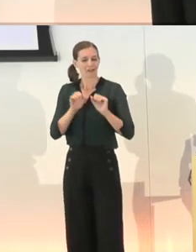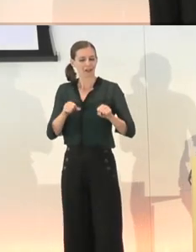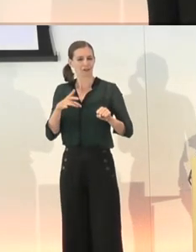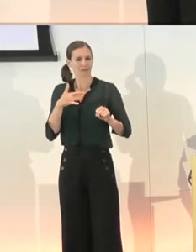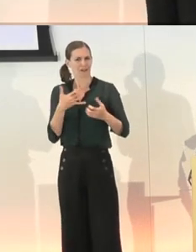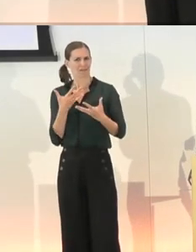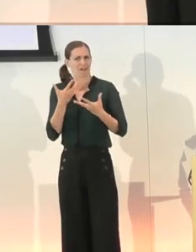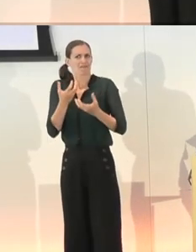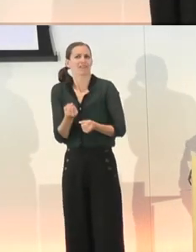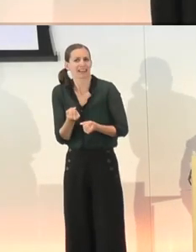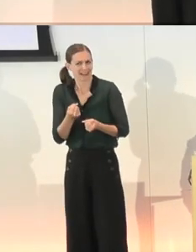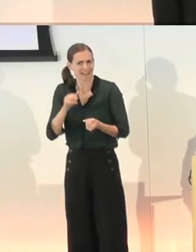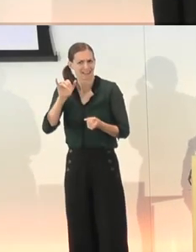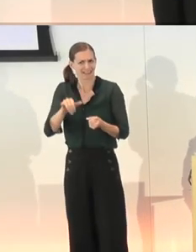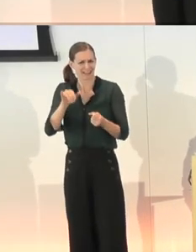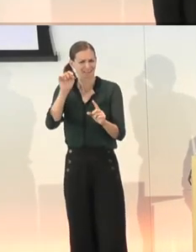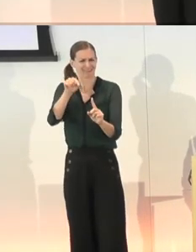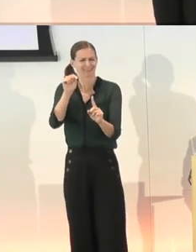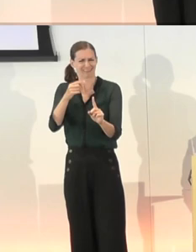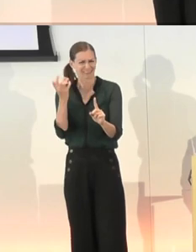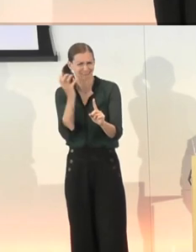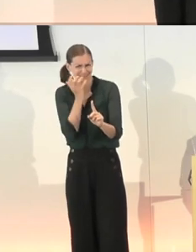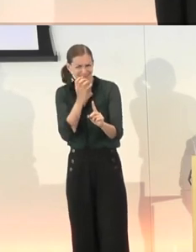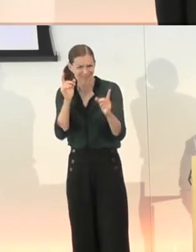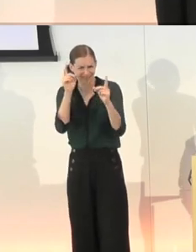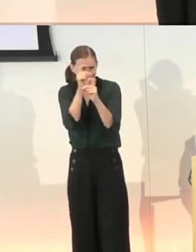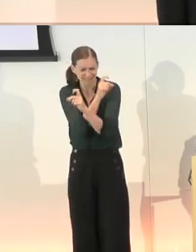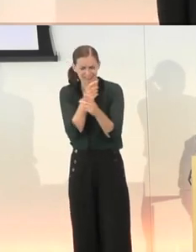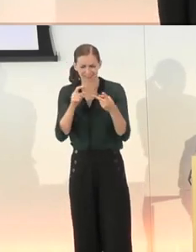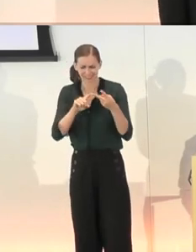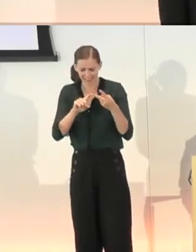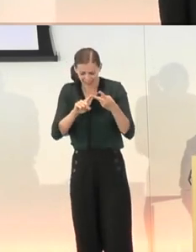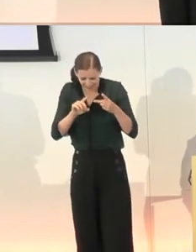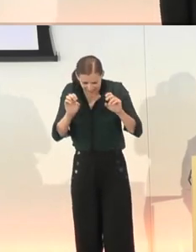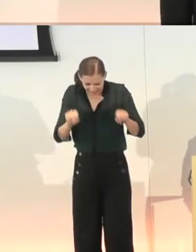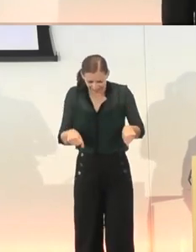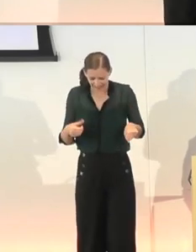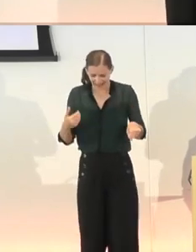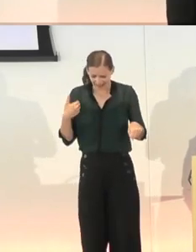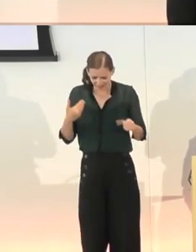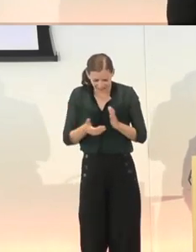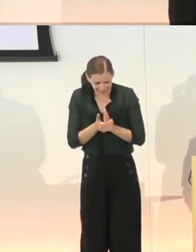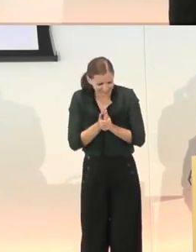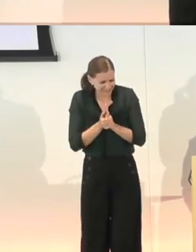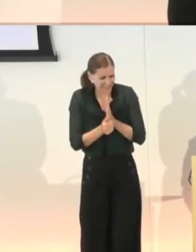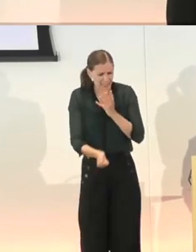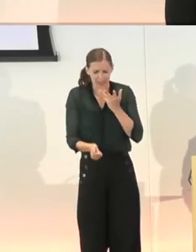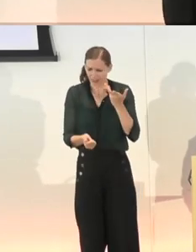if the confidence and having the skills and competence to do disability inclusive research